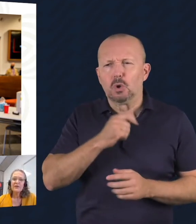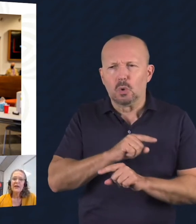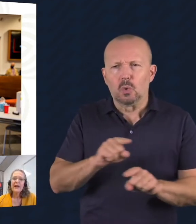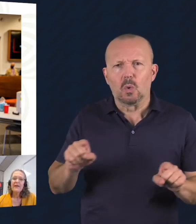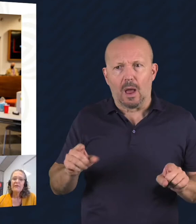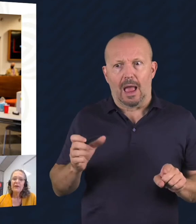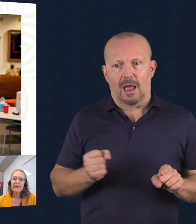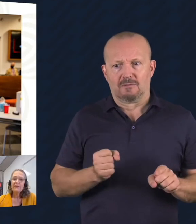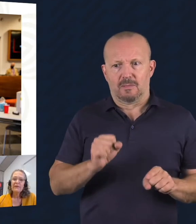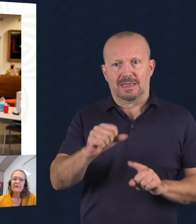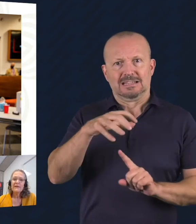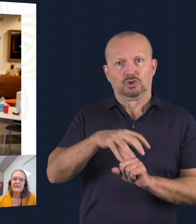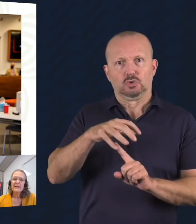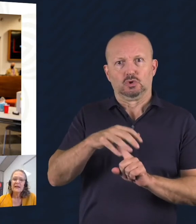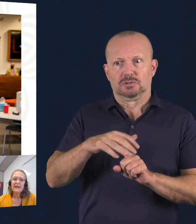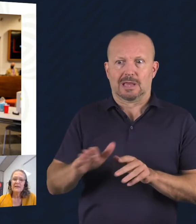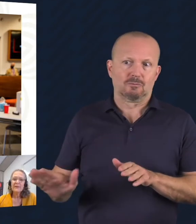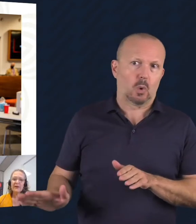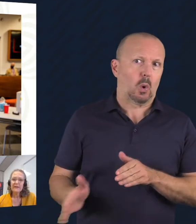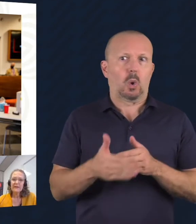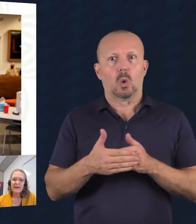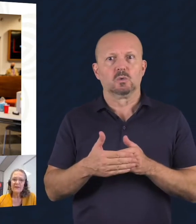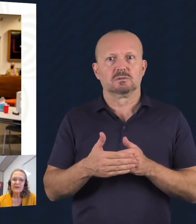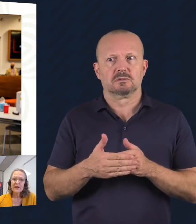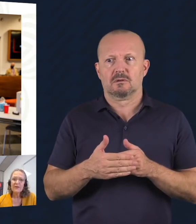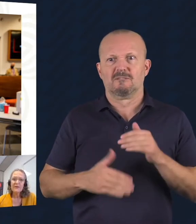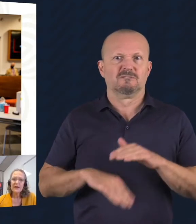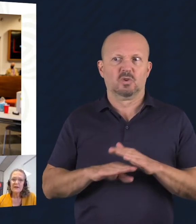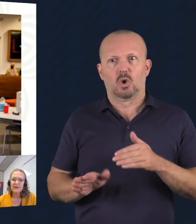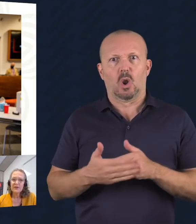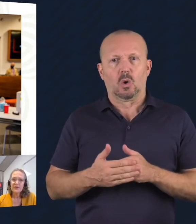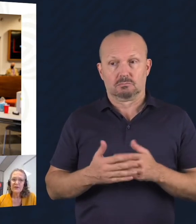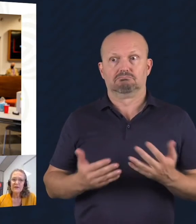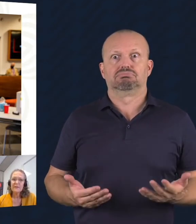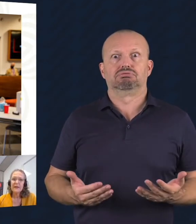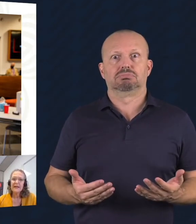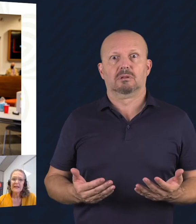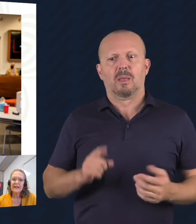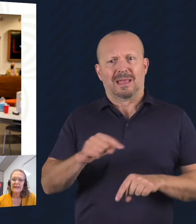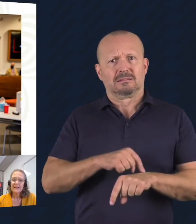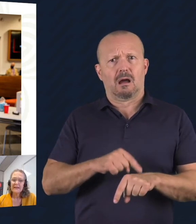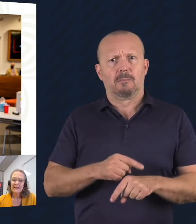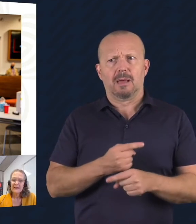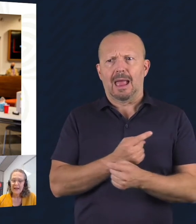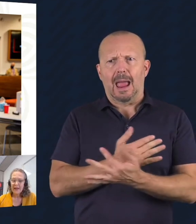And very few of us had experienced having to close our institutions completely.